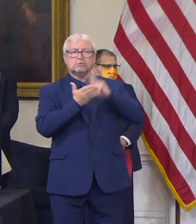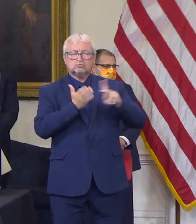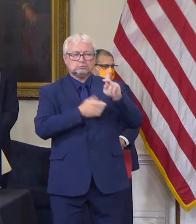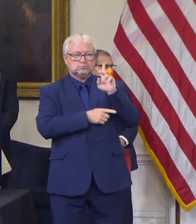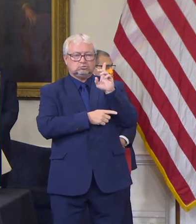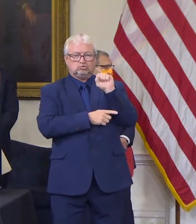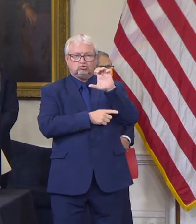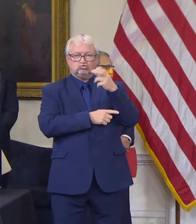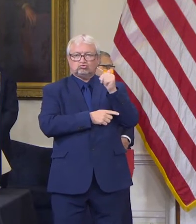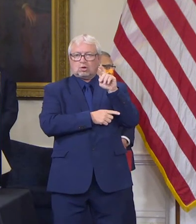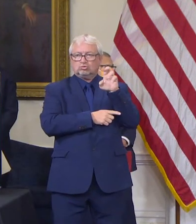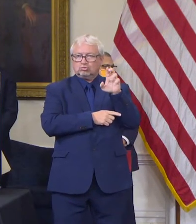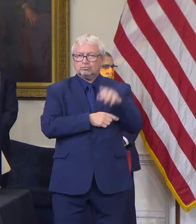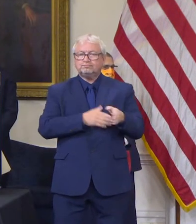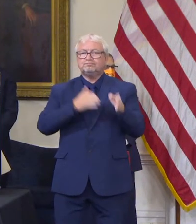Joining me today are health Secretary Dennis